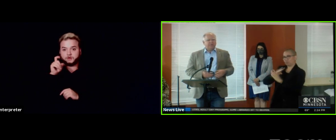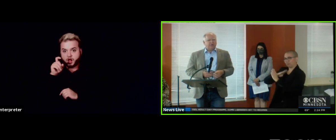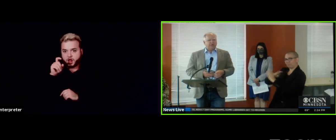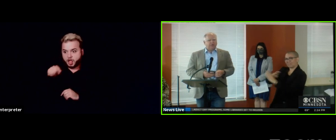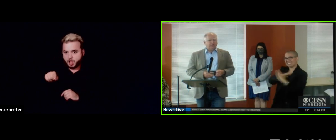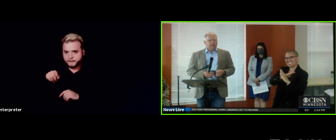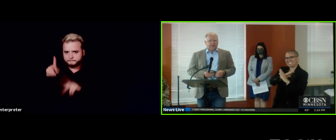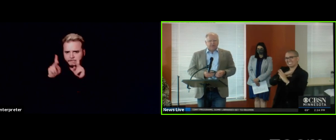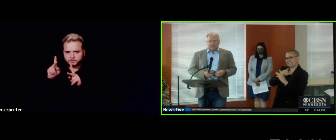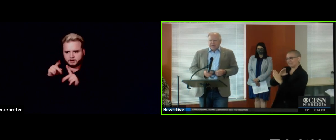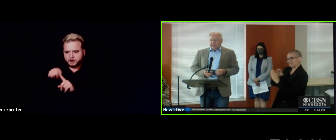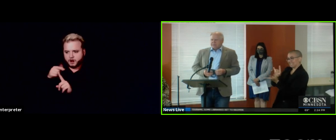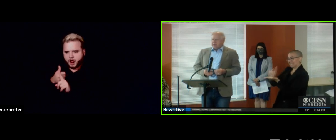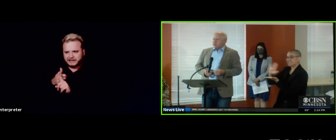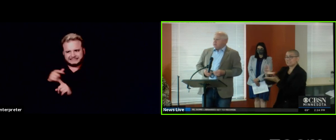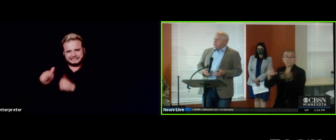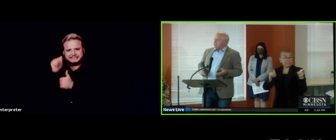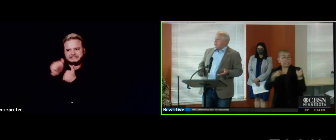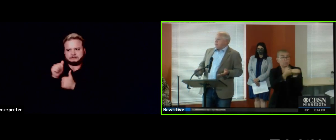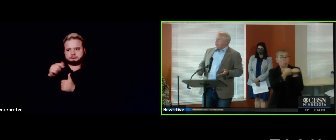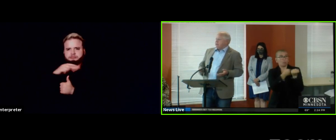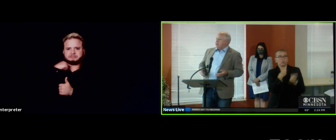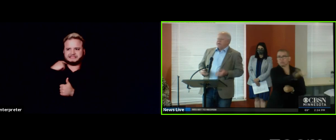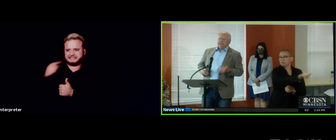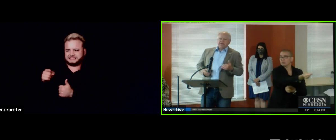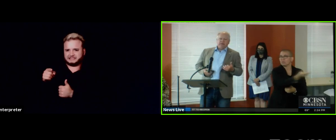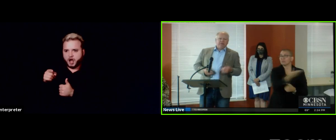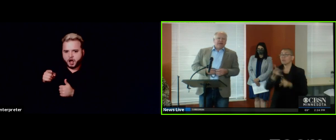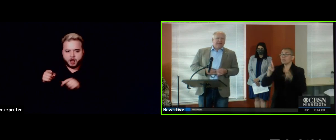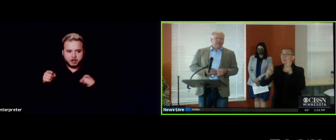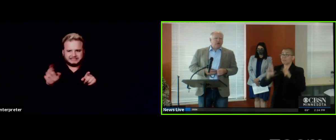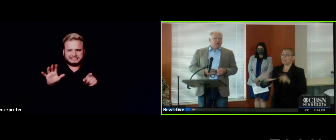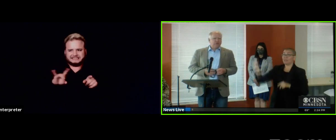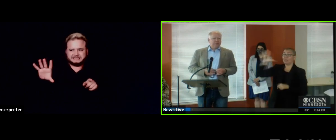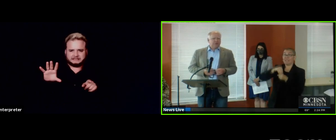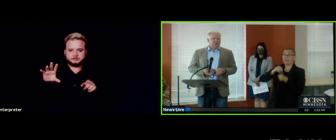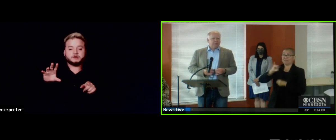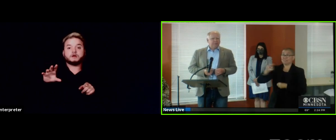very clear with this is Minnesotans impacted by COVID-19 know the financial hardships are